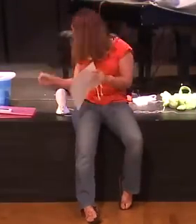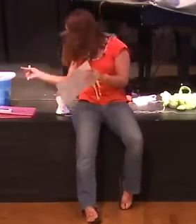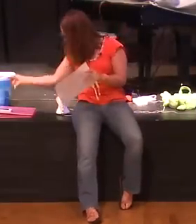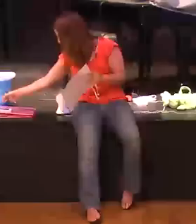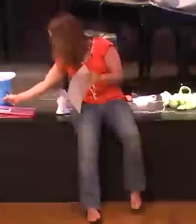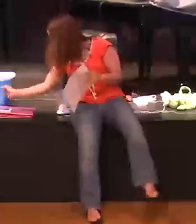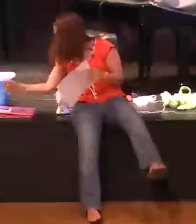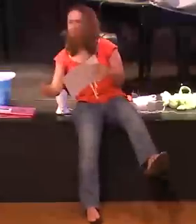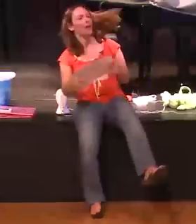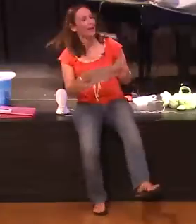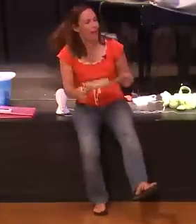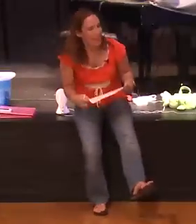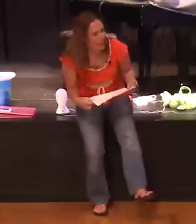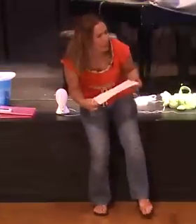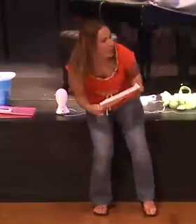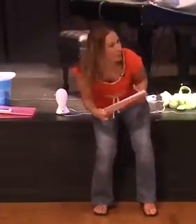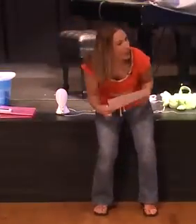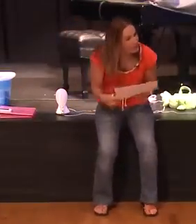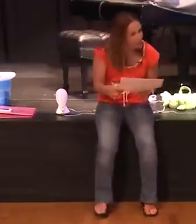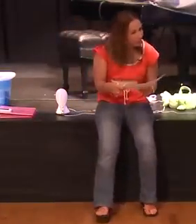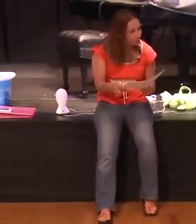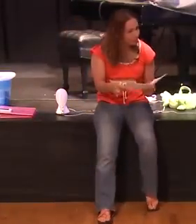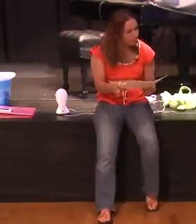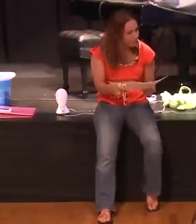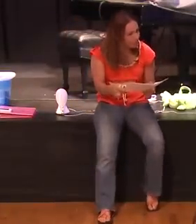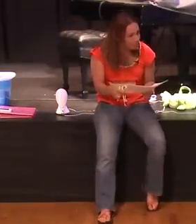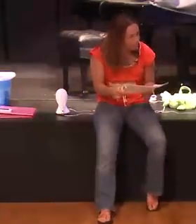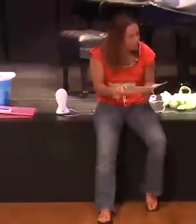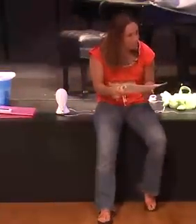[SINGING] Let's celebrate! How about you guys? Did you say we could do a store credit?